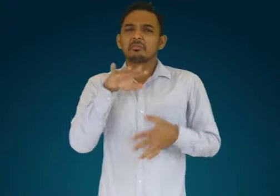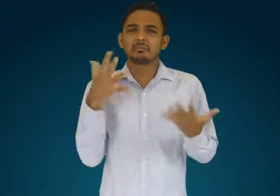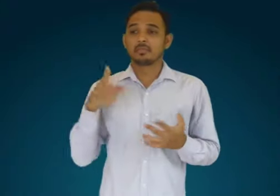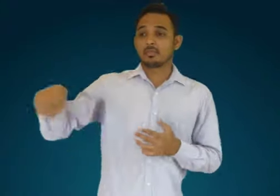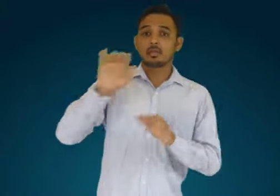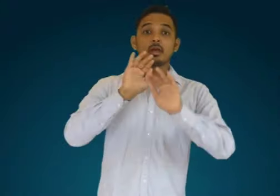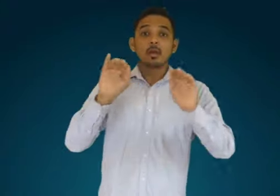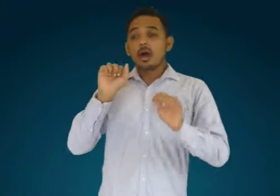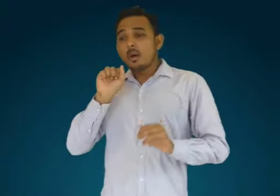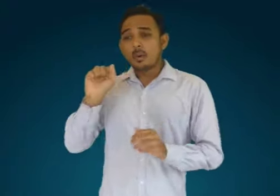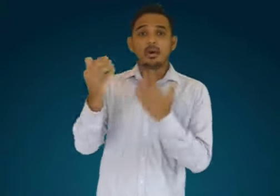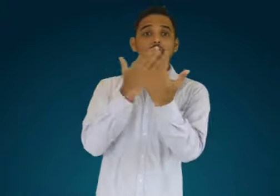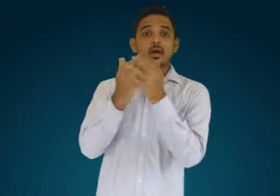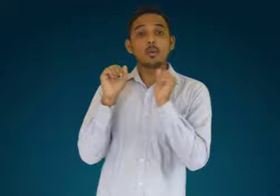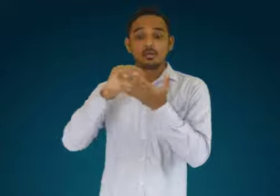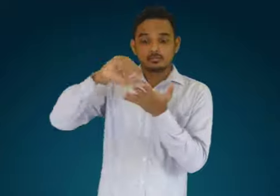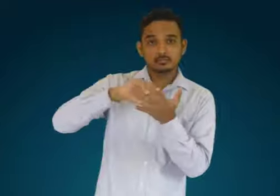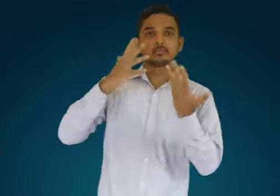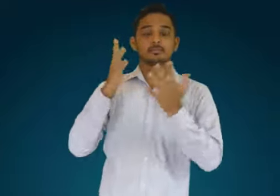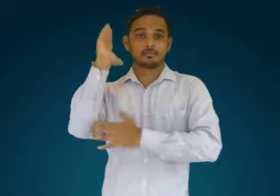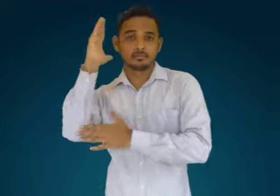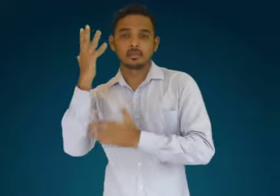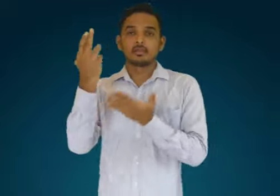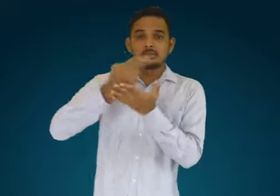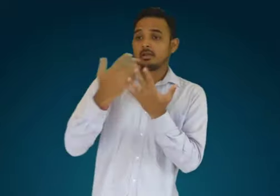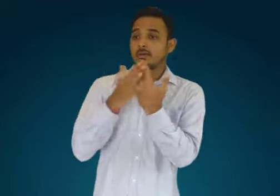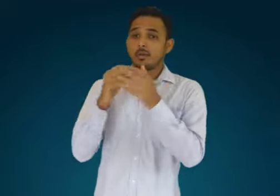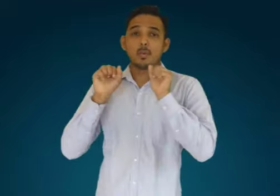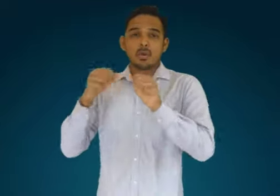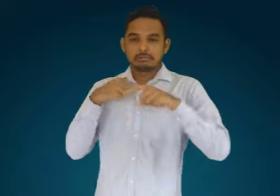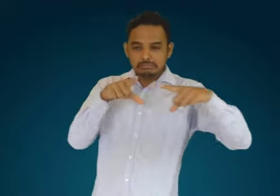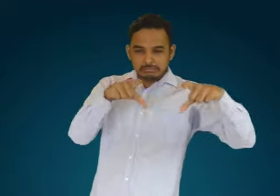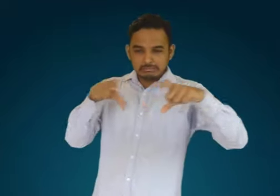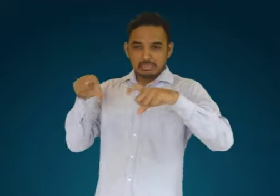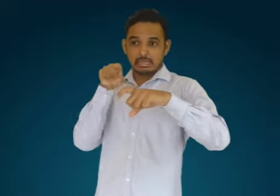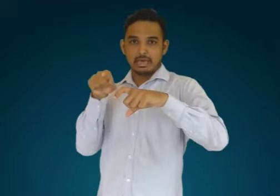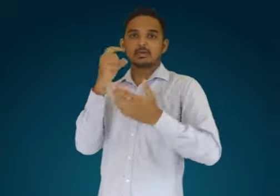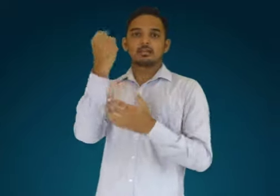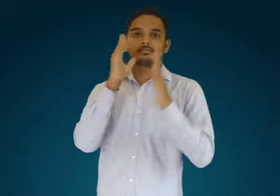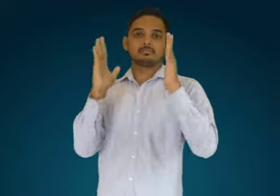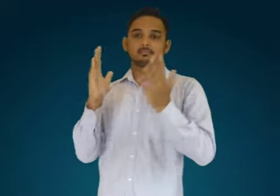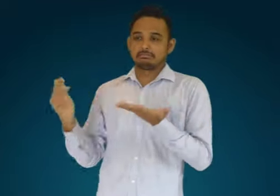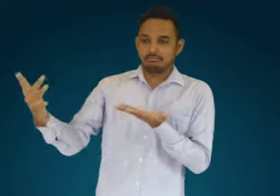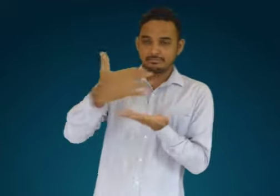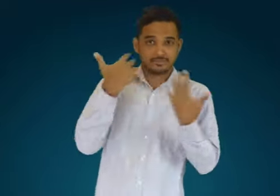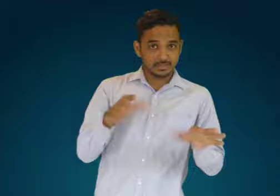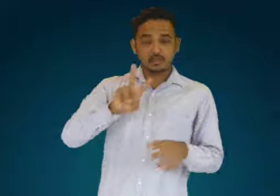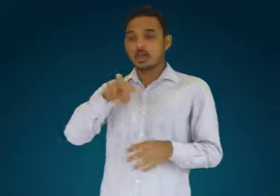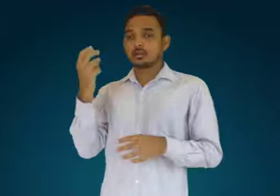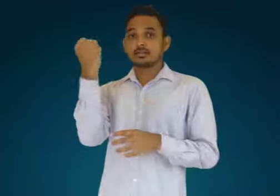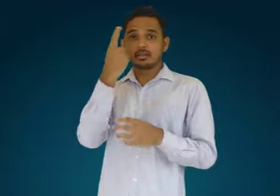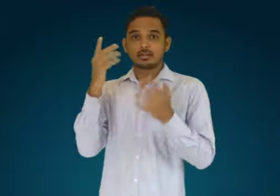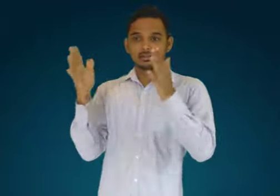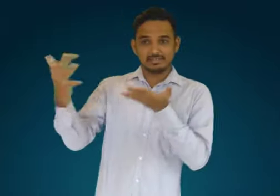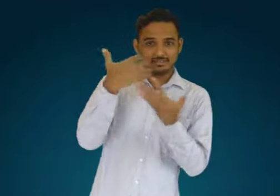we compare the results to gauge the improvement in the learning levels